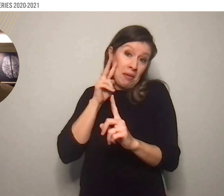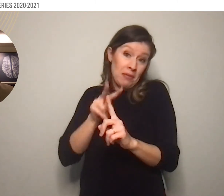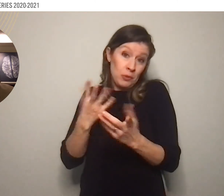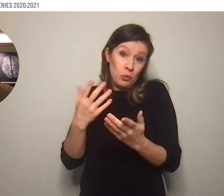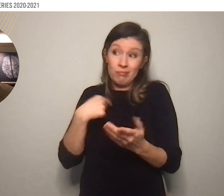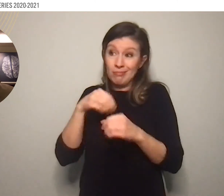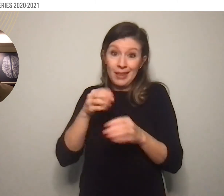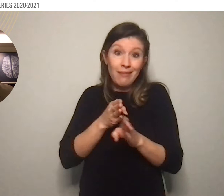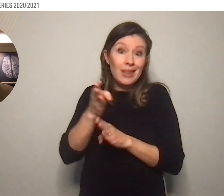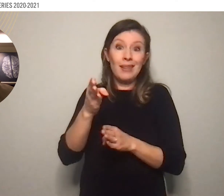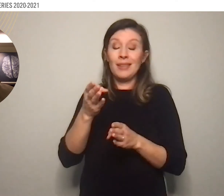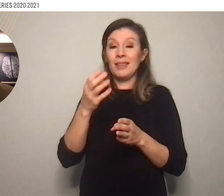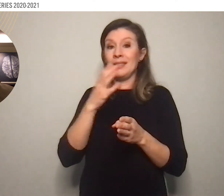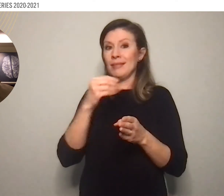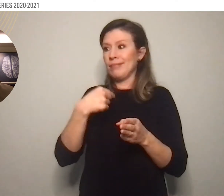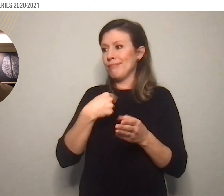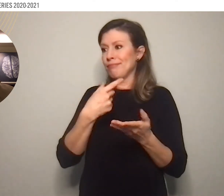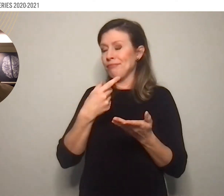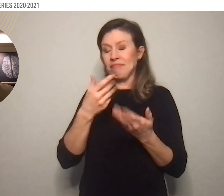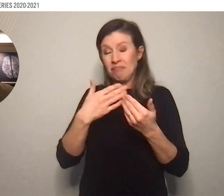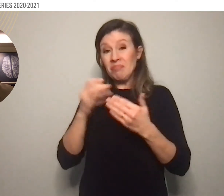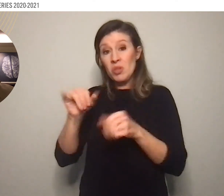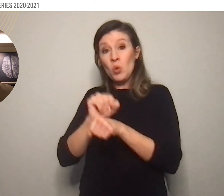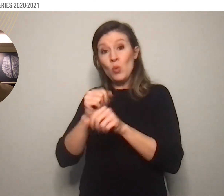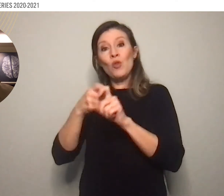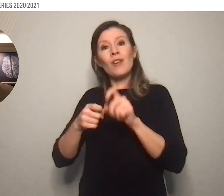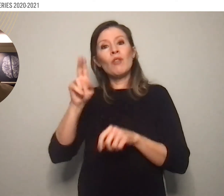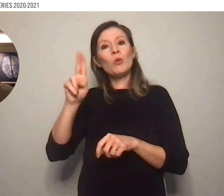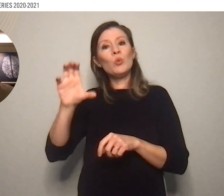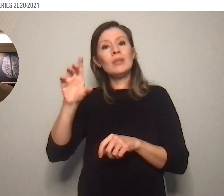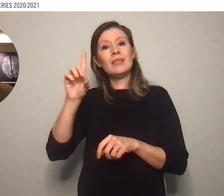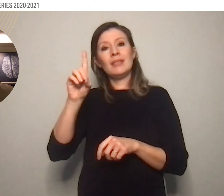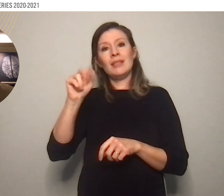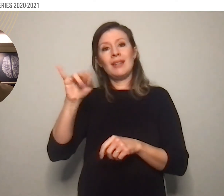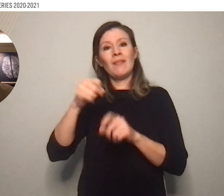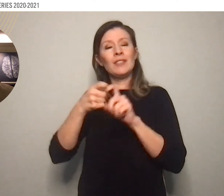the field, who comes out of a lab from UC Davis from David Amaral's lab where we had a student